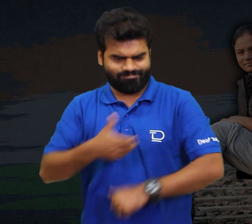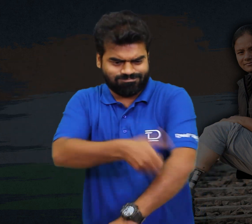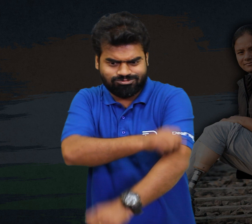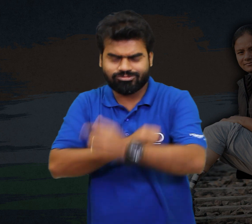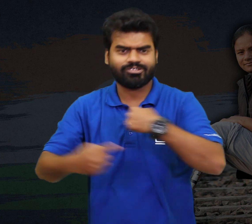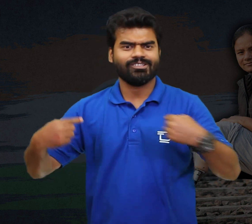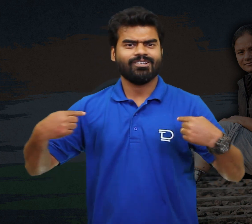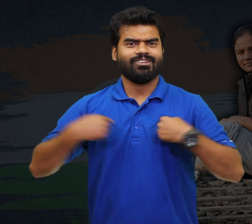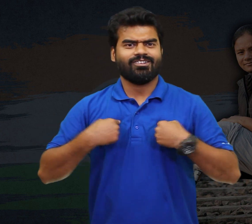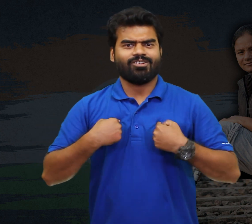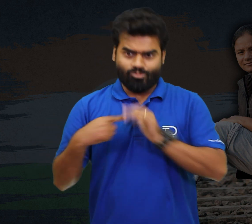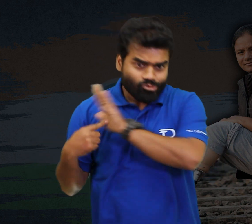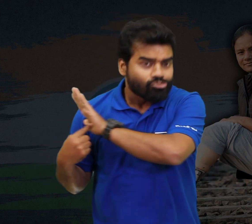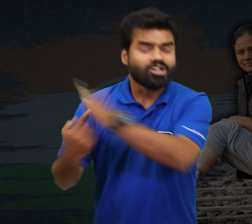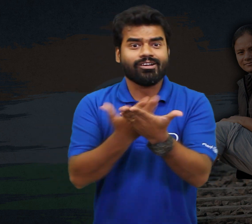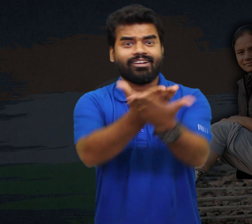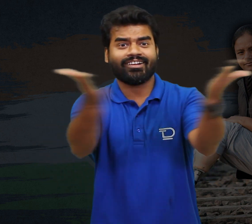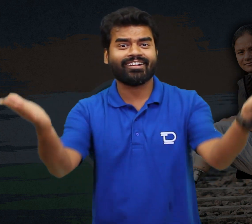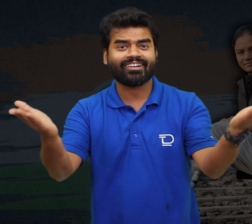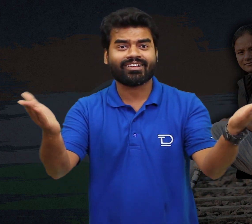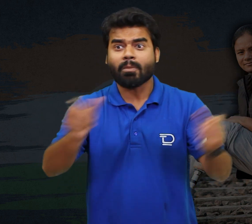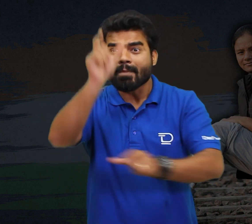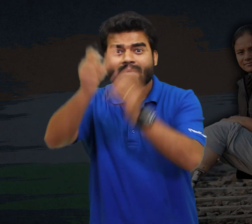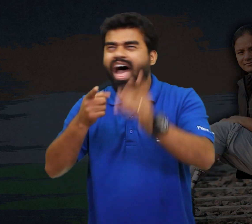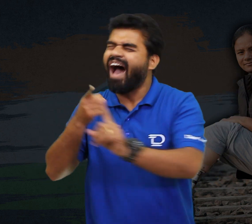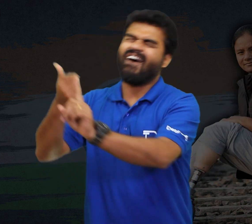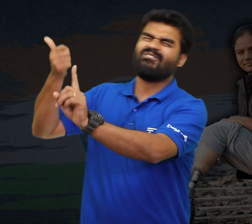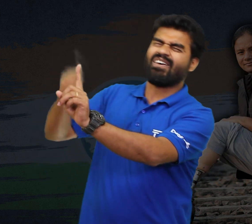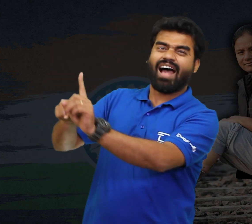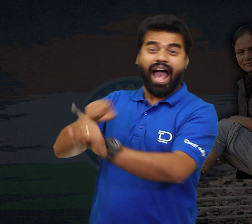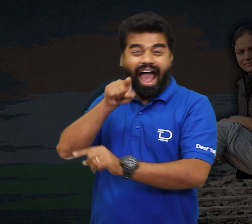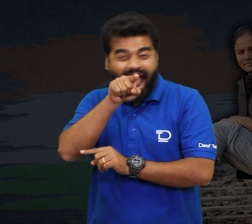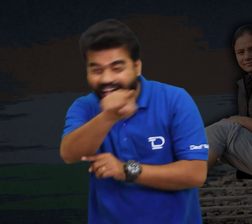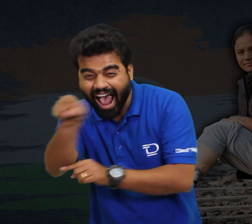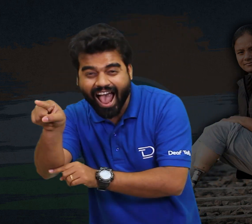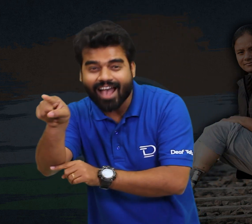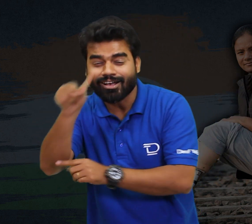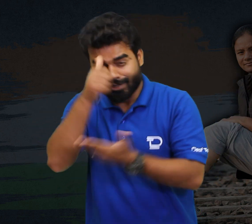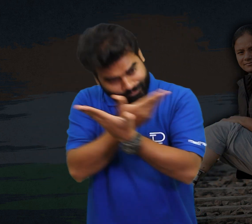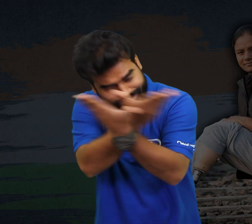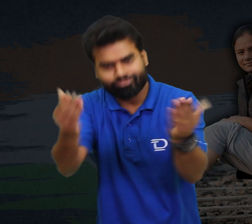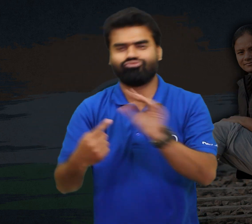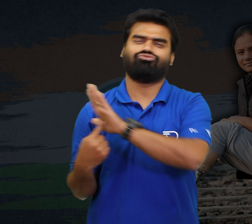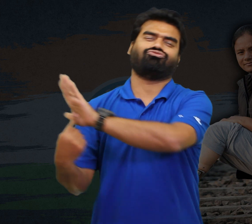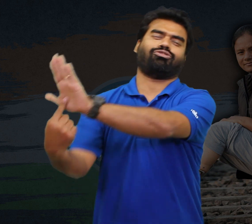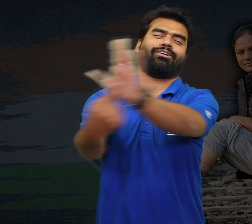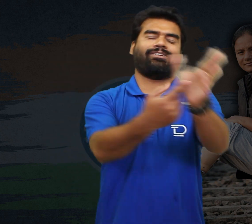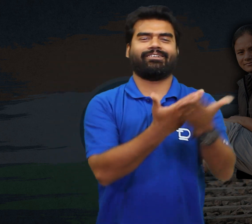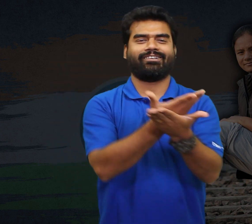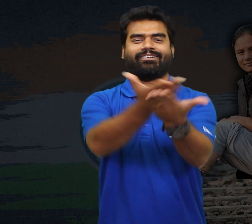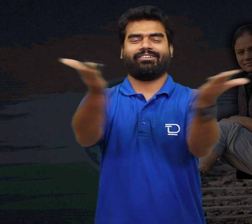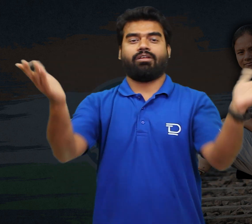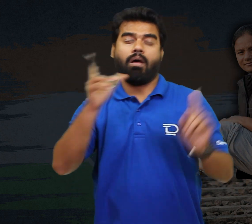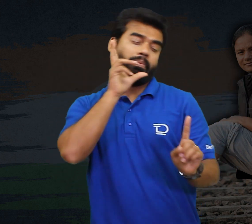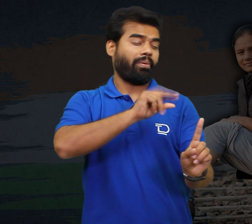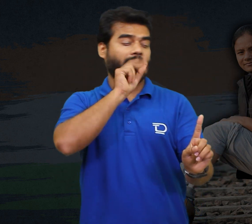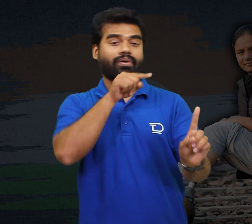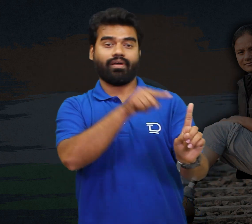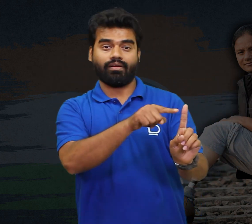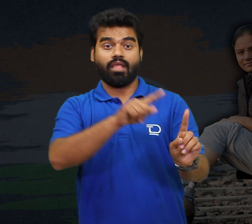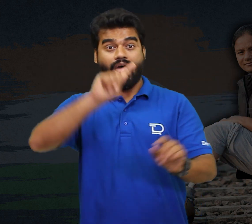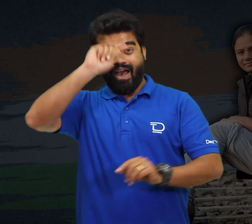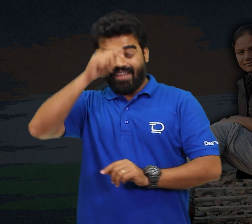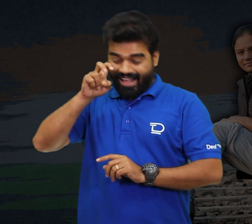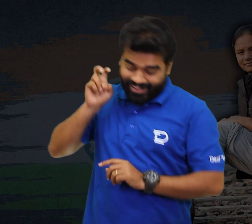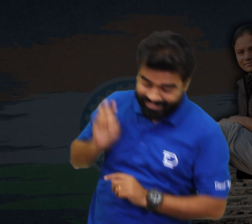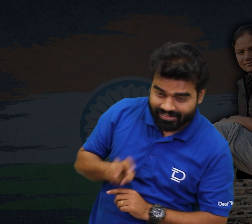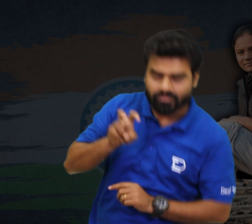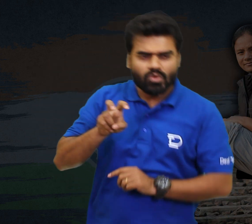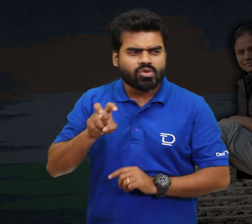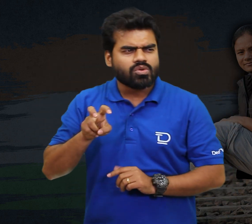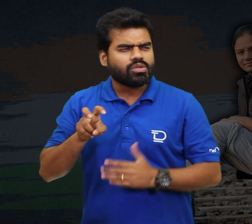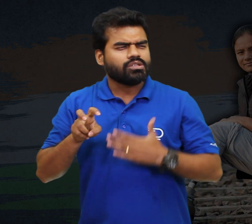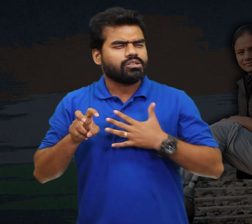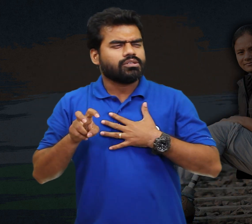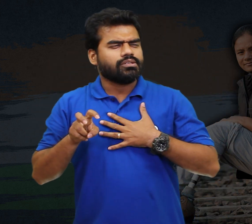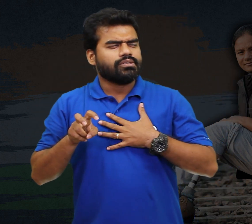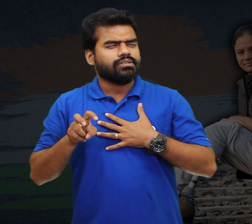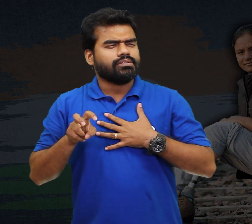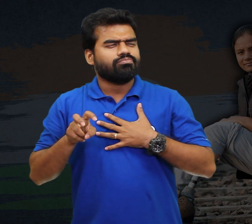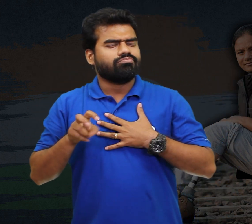so that my conquest inspires every person who gave up.